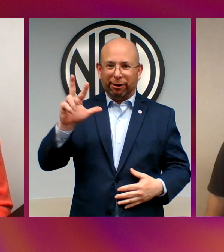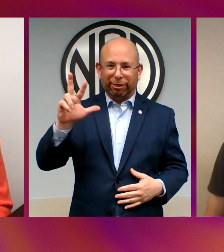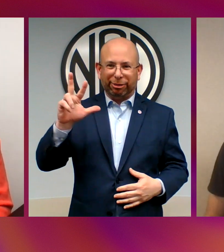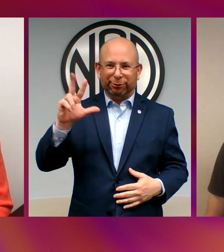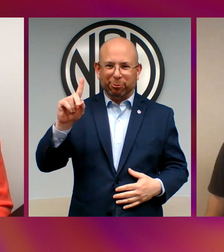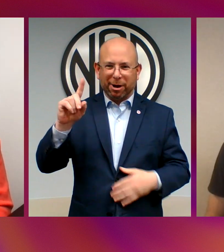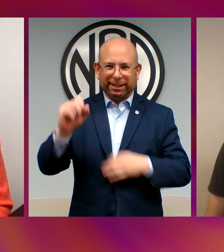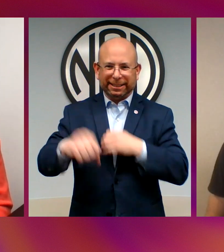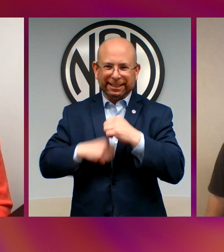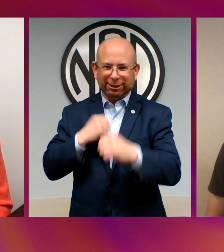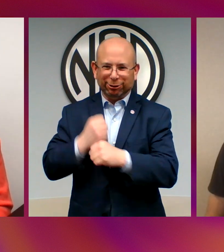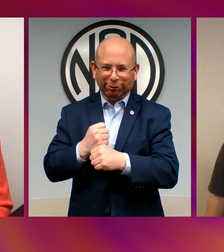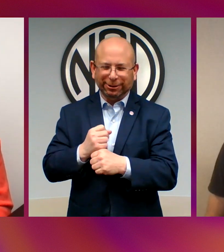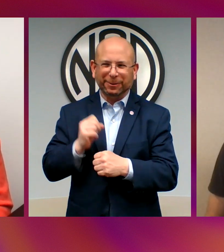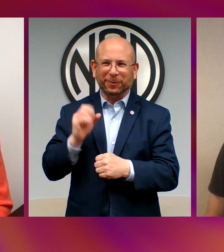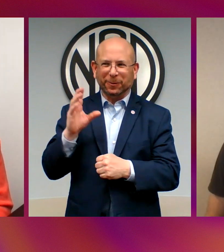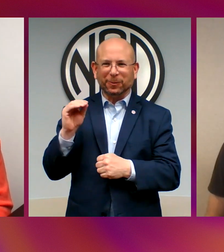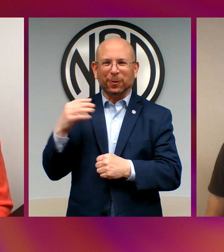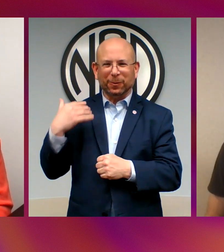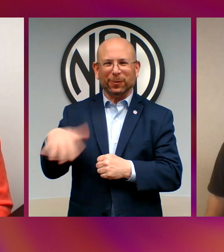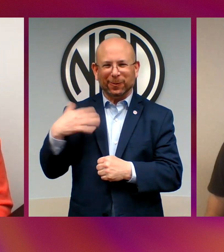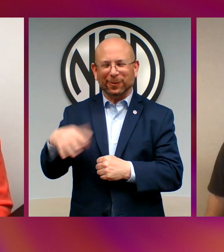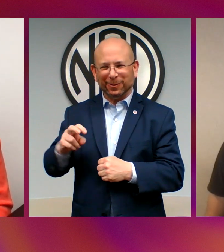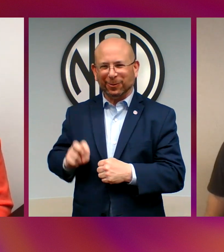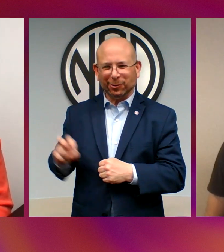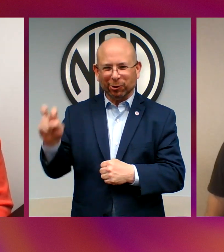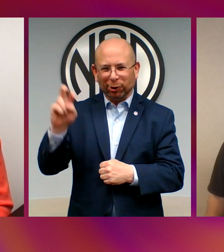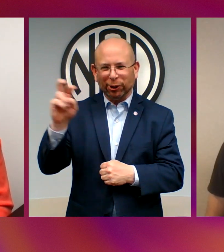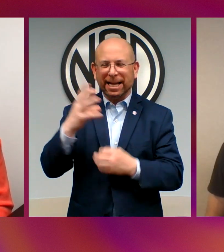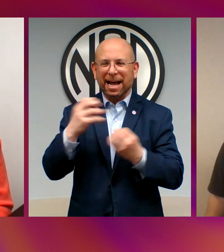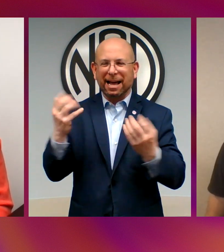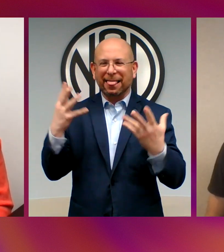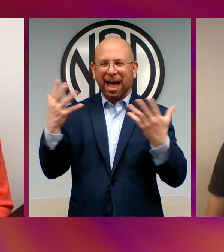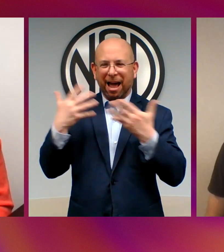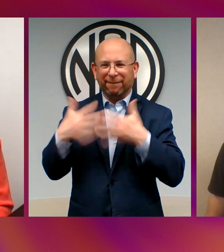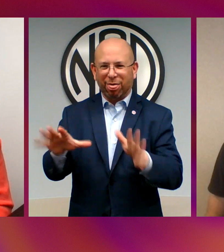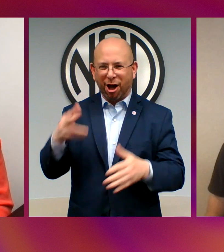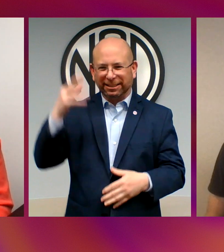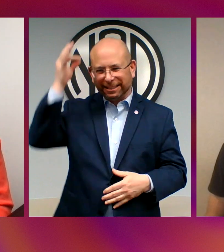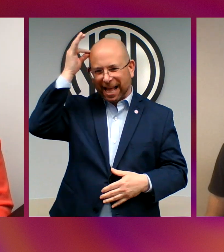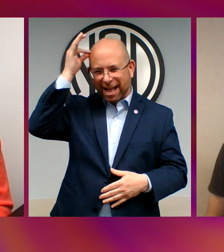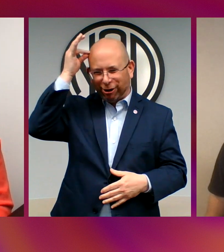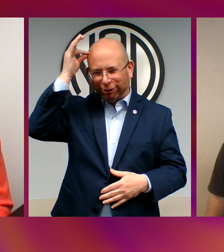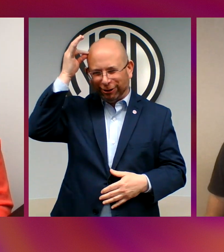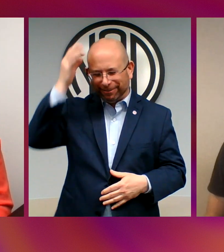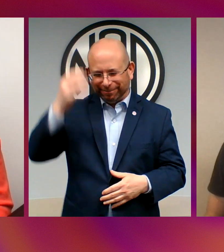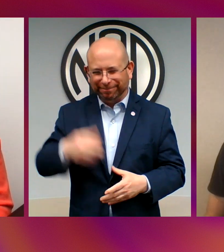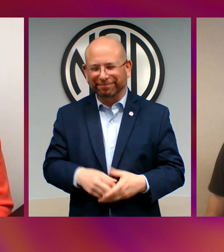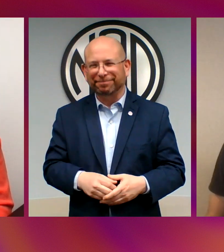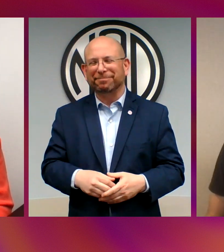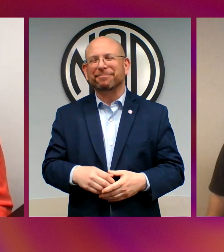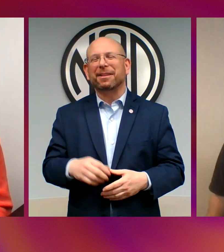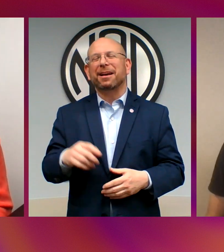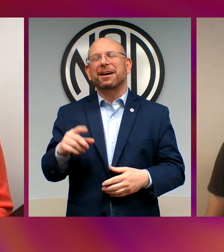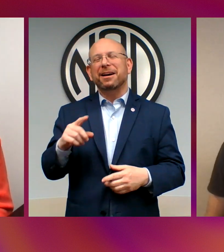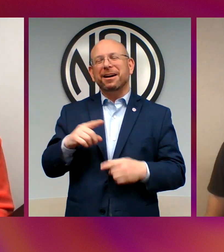as an attorney now for 31 years, so it has been quite a journey. As you can see, I've lost my share of hair from